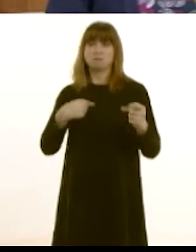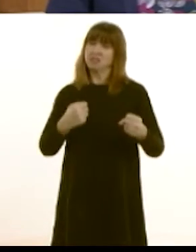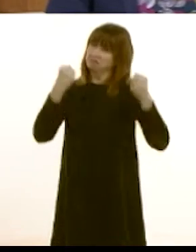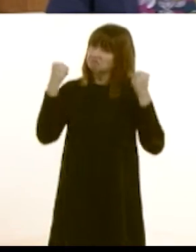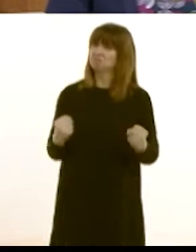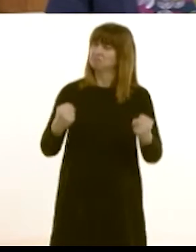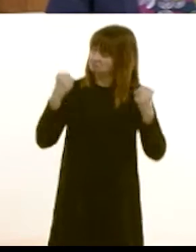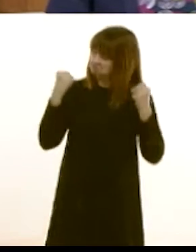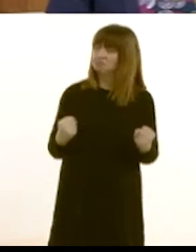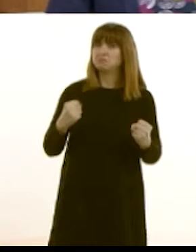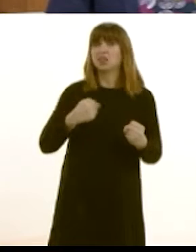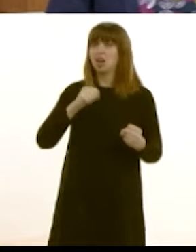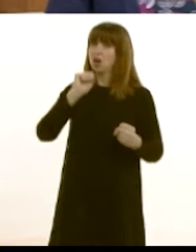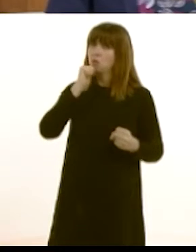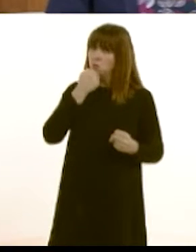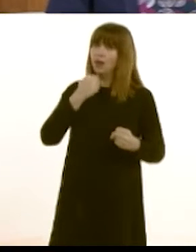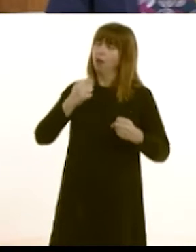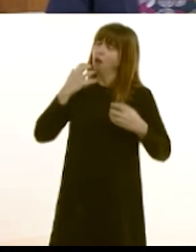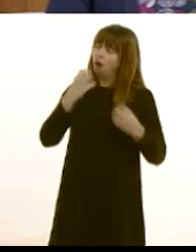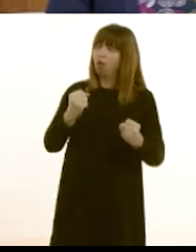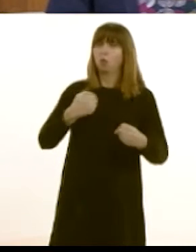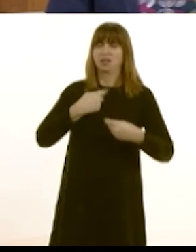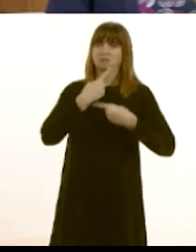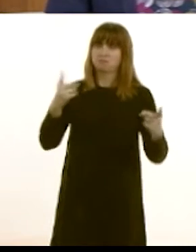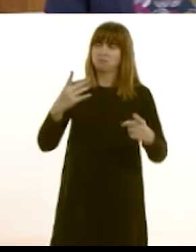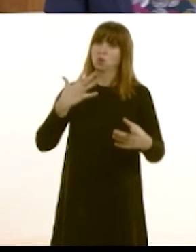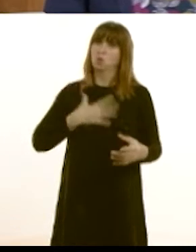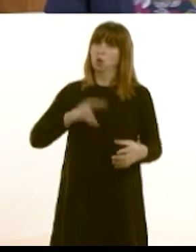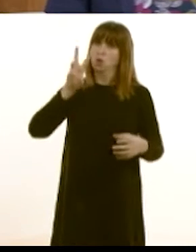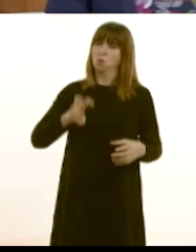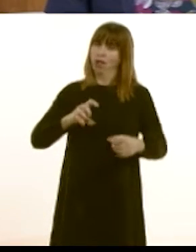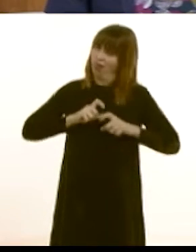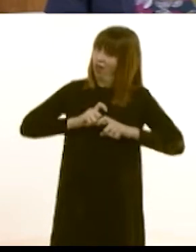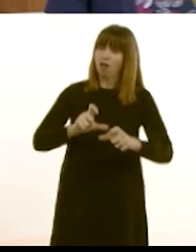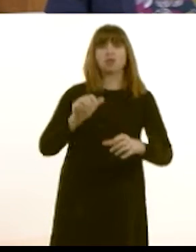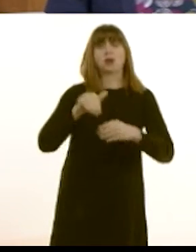making the case for Walesís membership of the EUóto protect the 200,000 jobs that rely